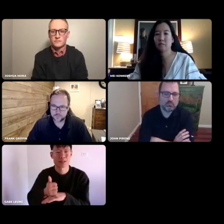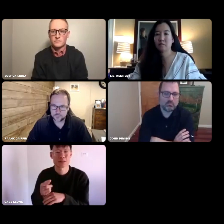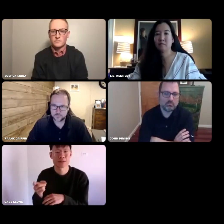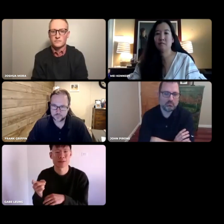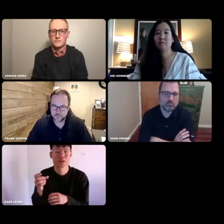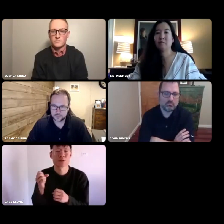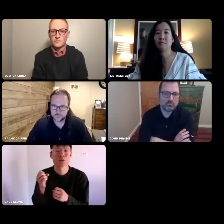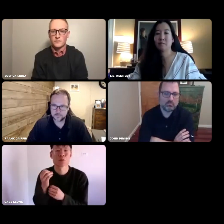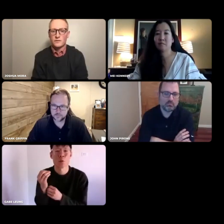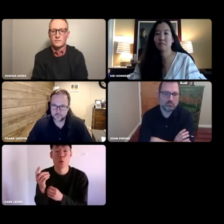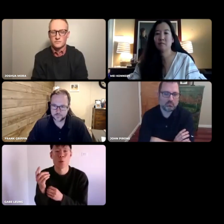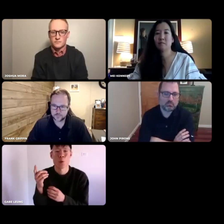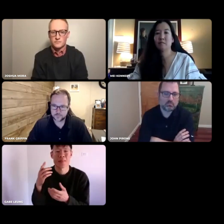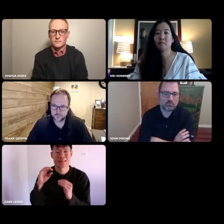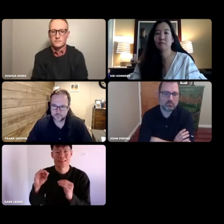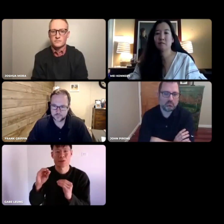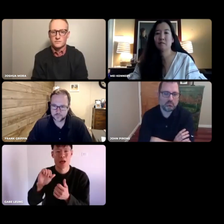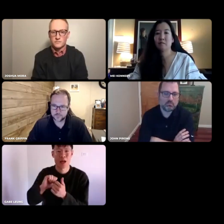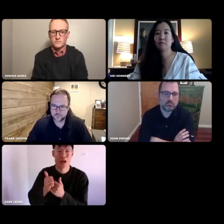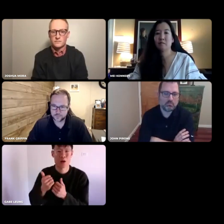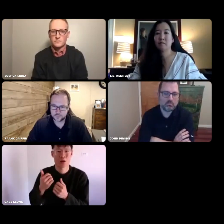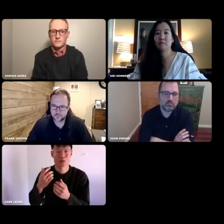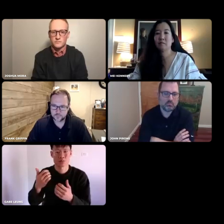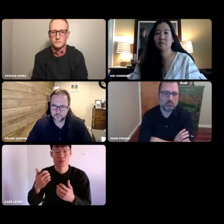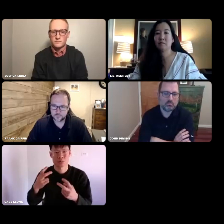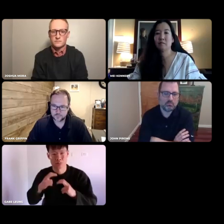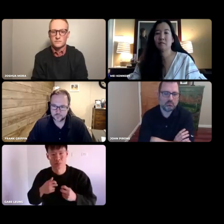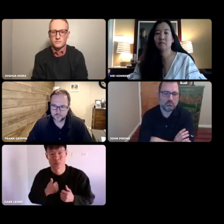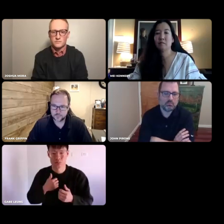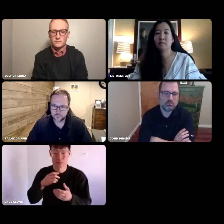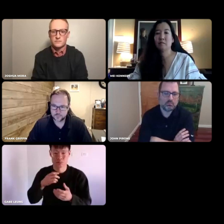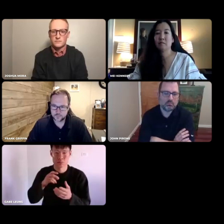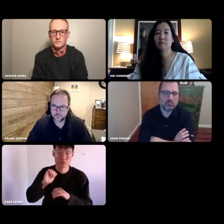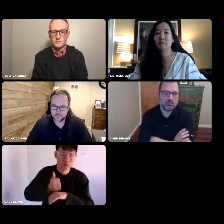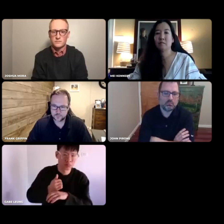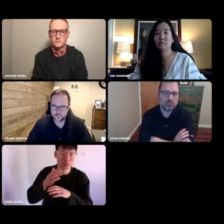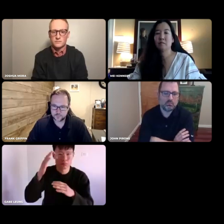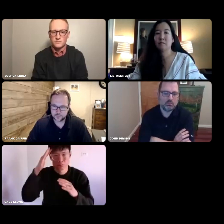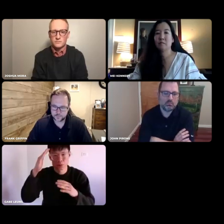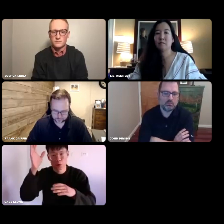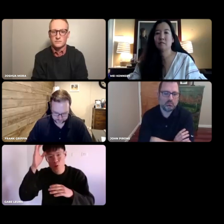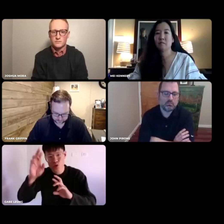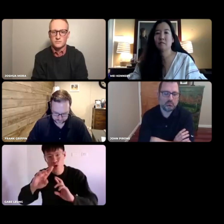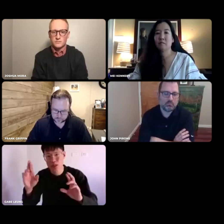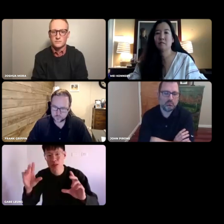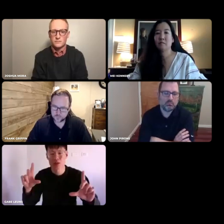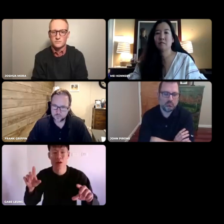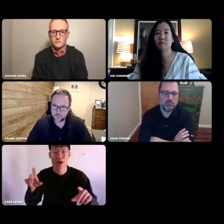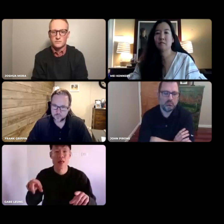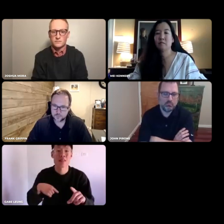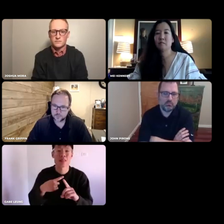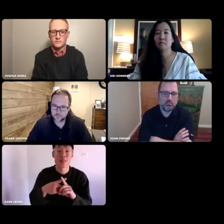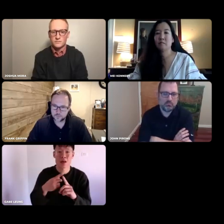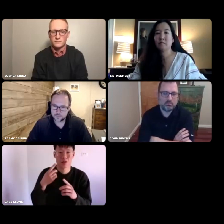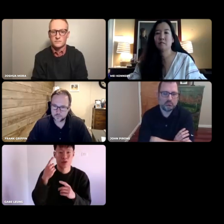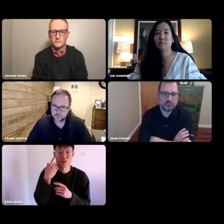It's more independent, self-oriented, and project-based. Students learn how to evaluate themselves.